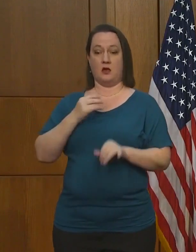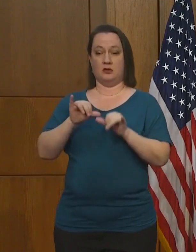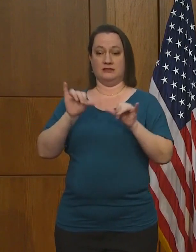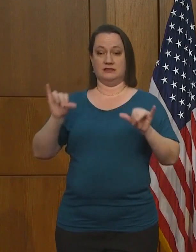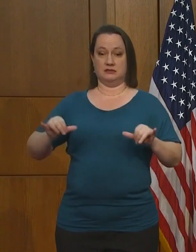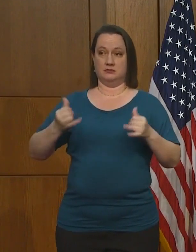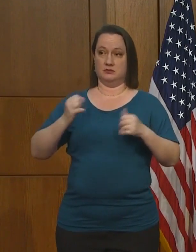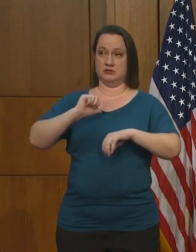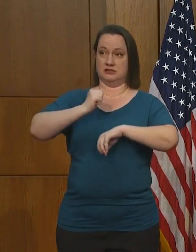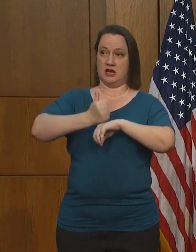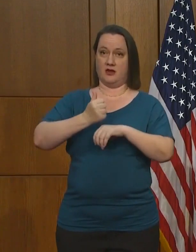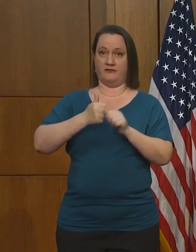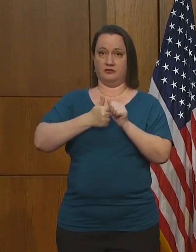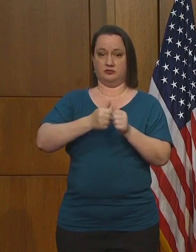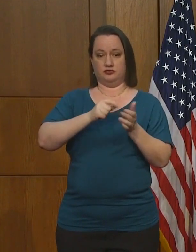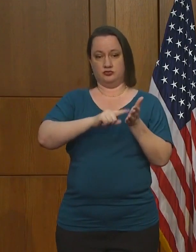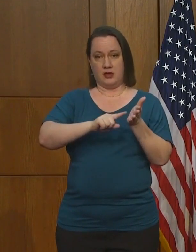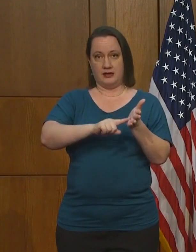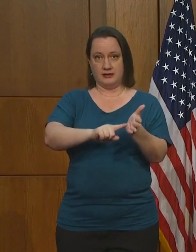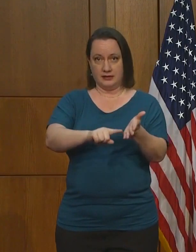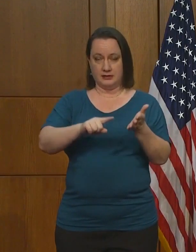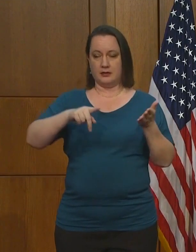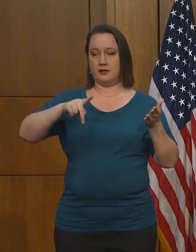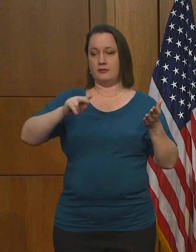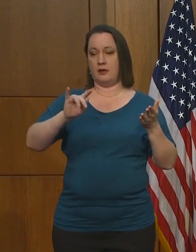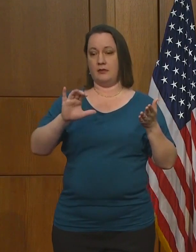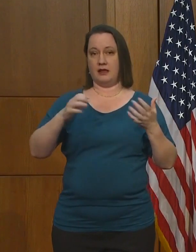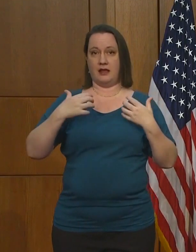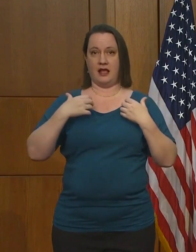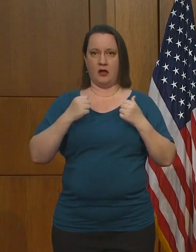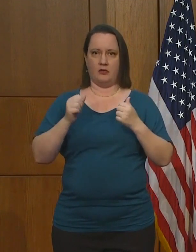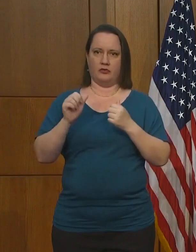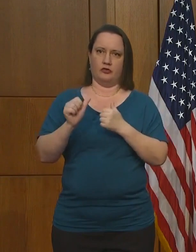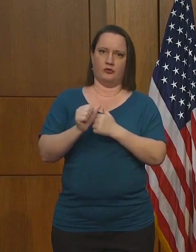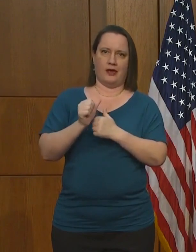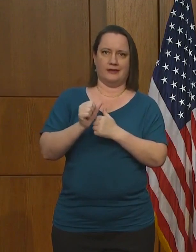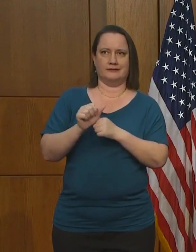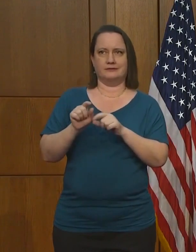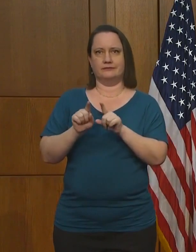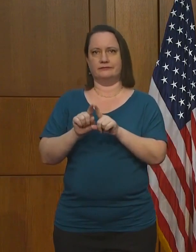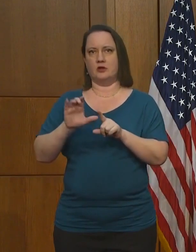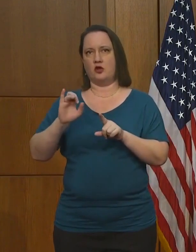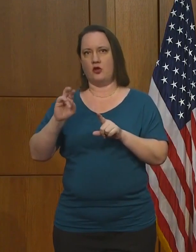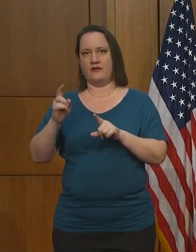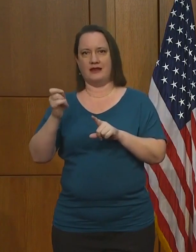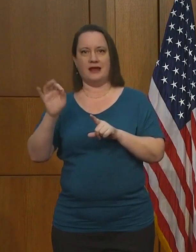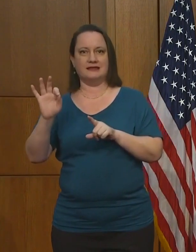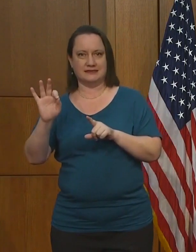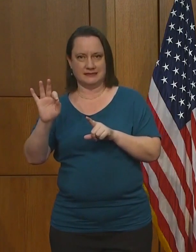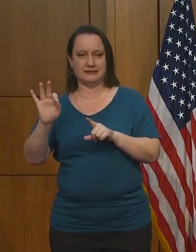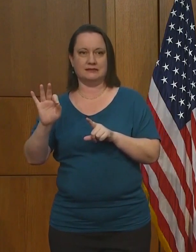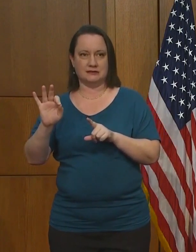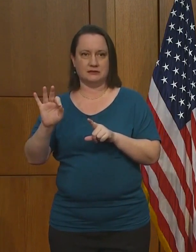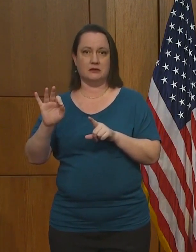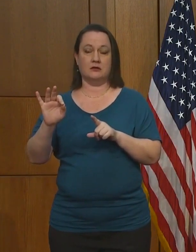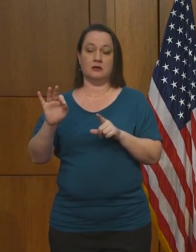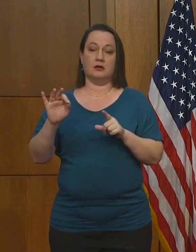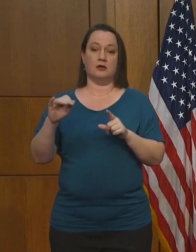NINETEEN THE WAY OUR SYSTEM THE SET UP FOR TRACKING- THE- PUBLIC HEALTH THREATS LIKE